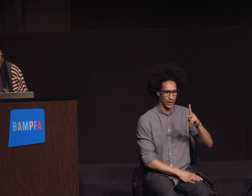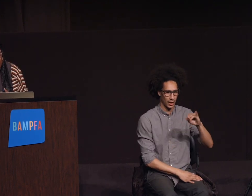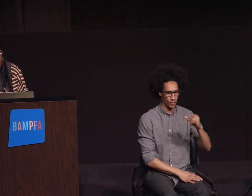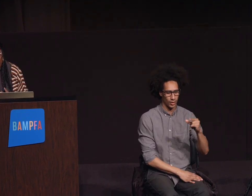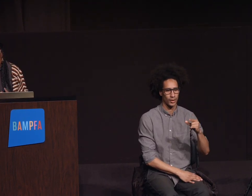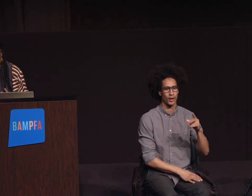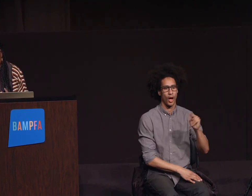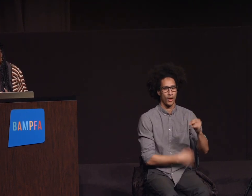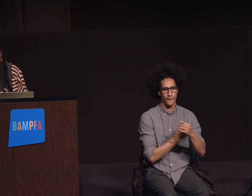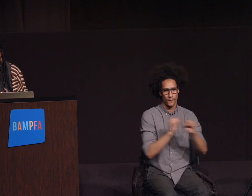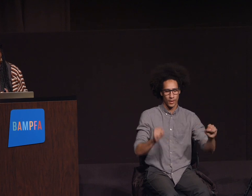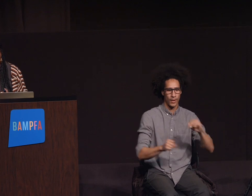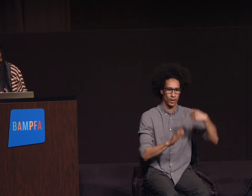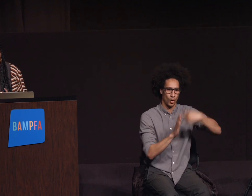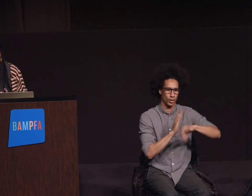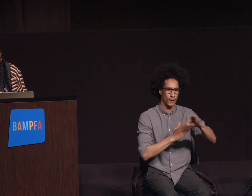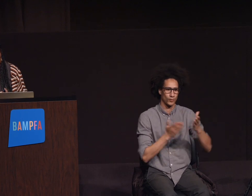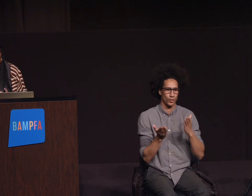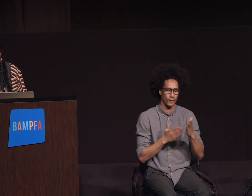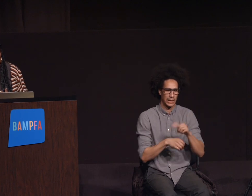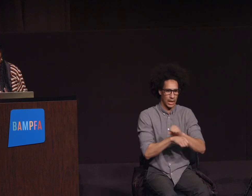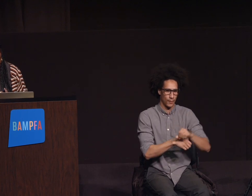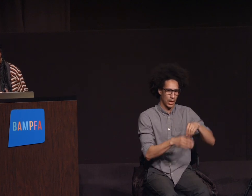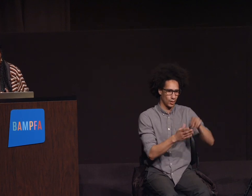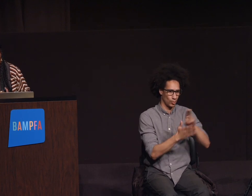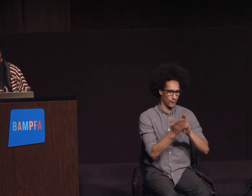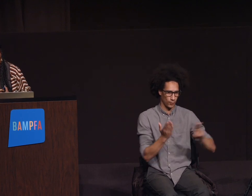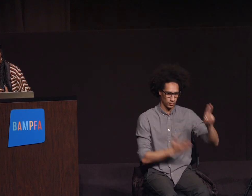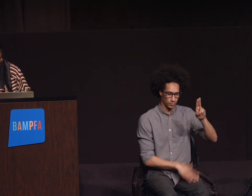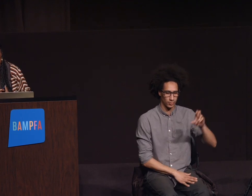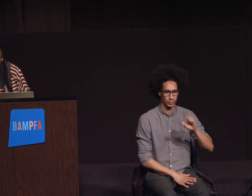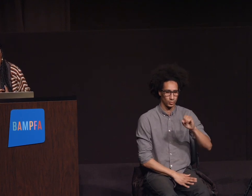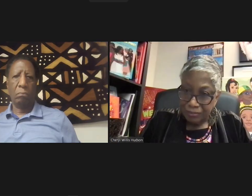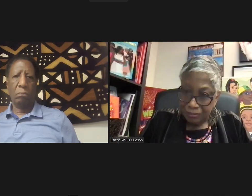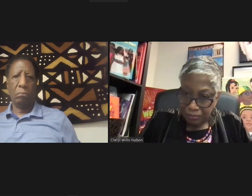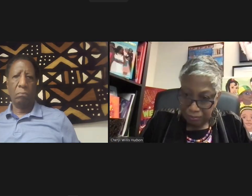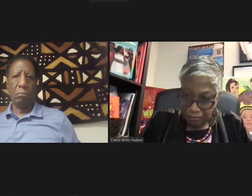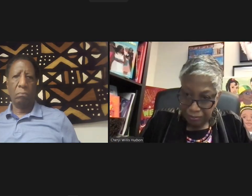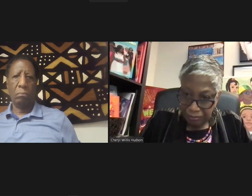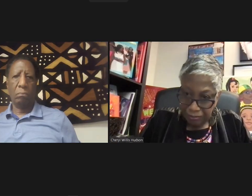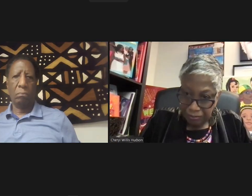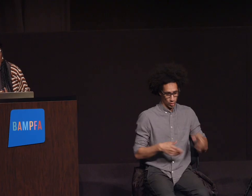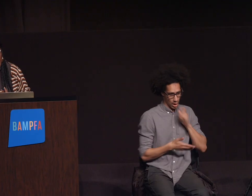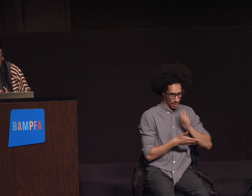Service Labor in the University." So we've gone from children's literature and thinking